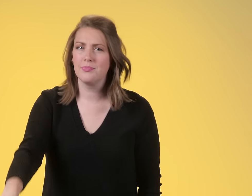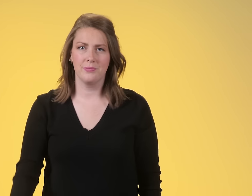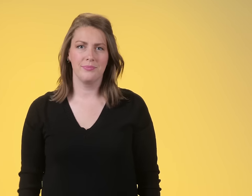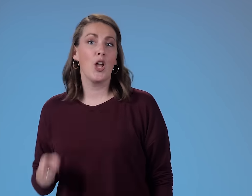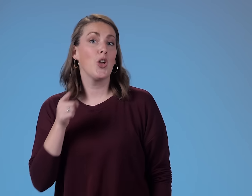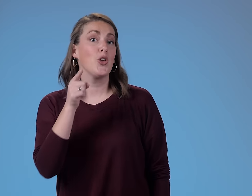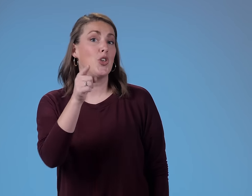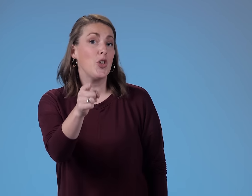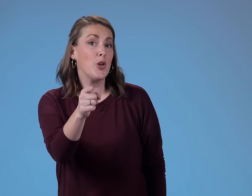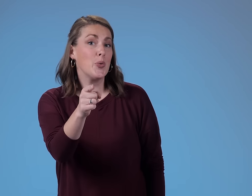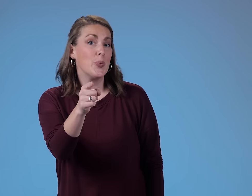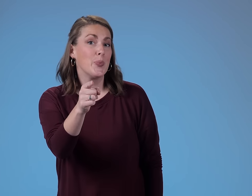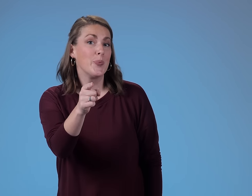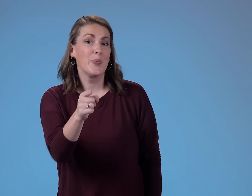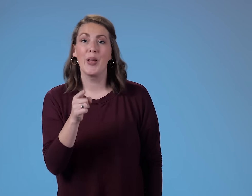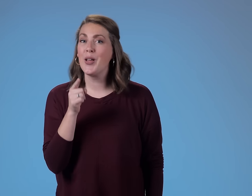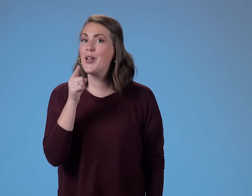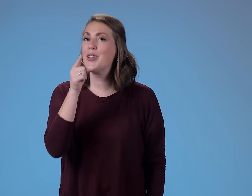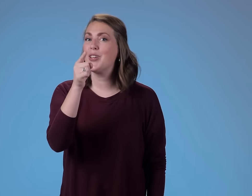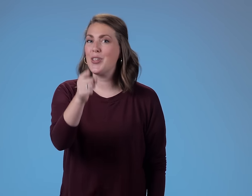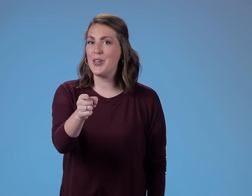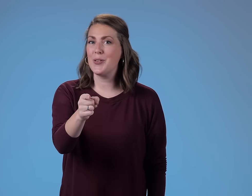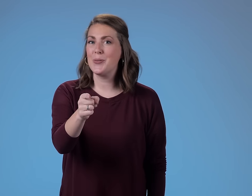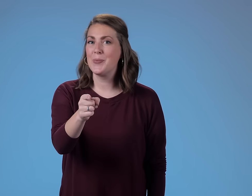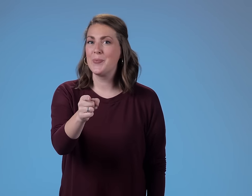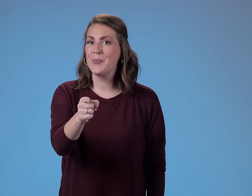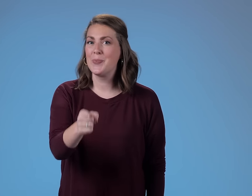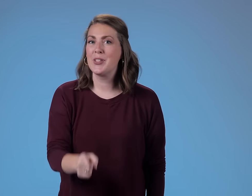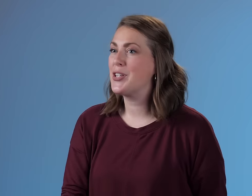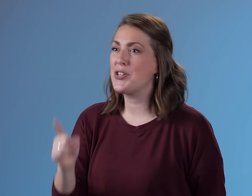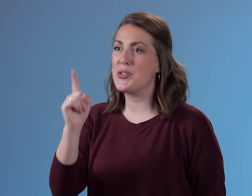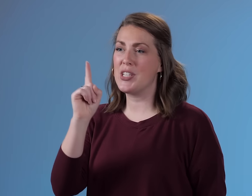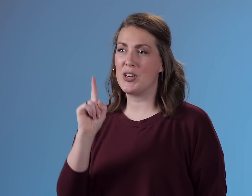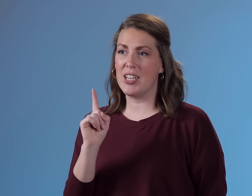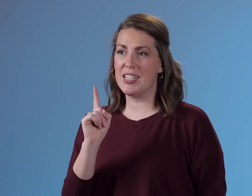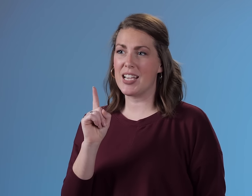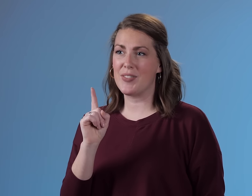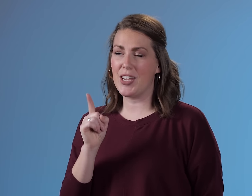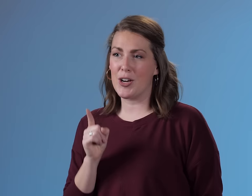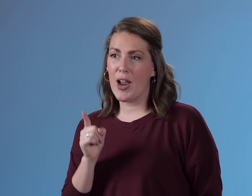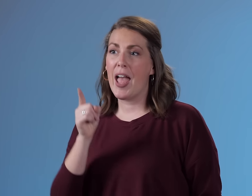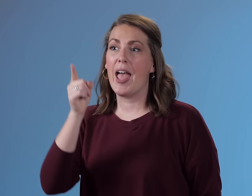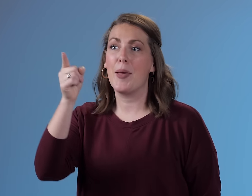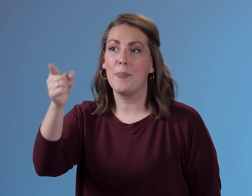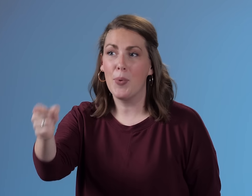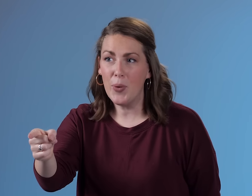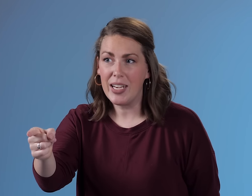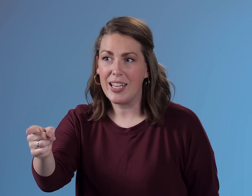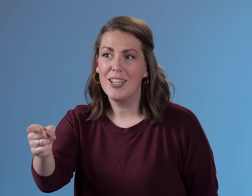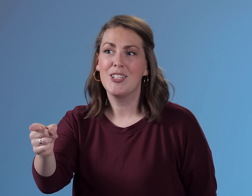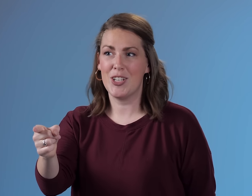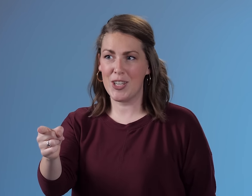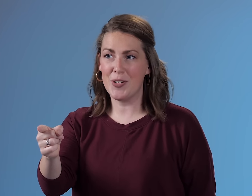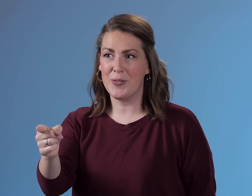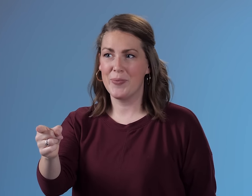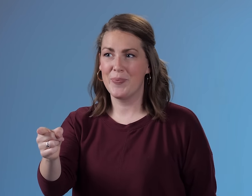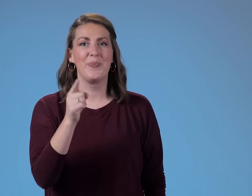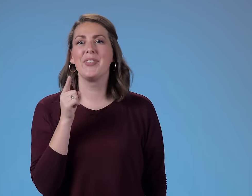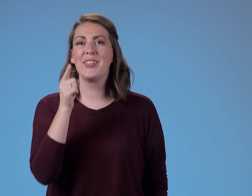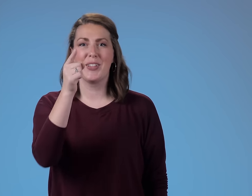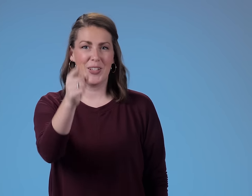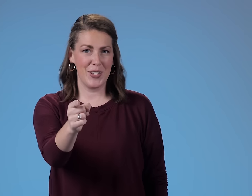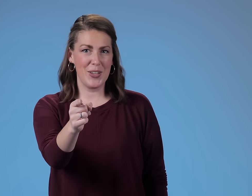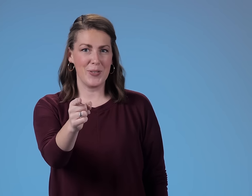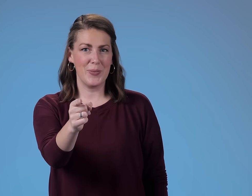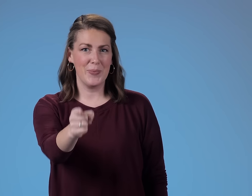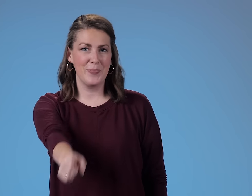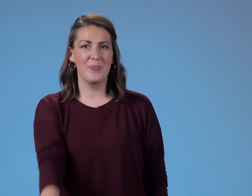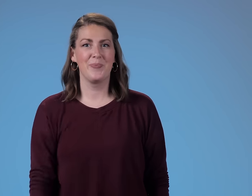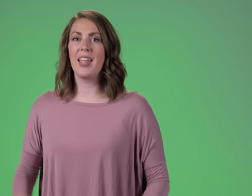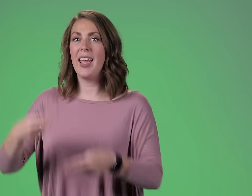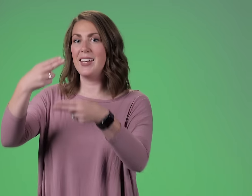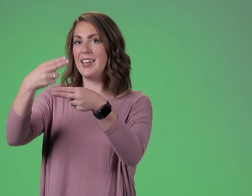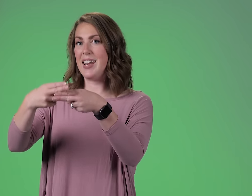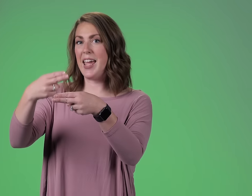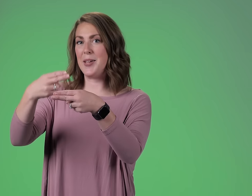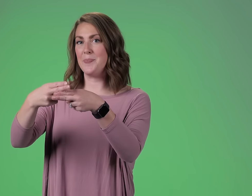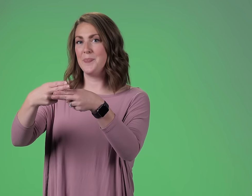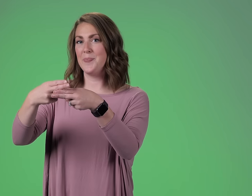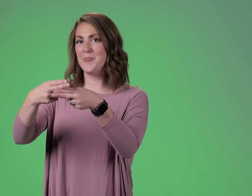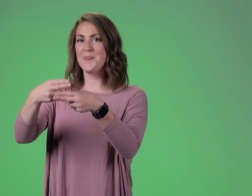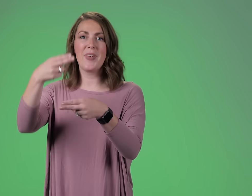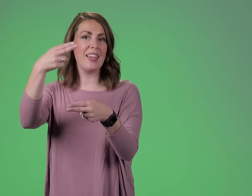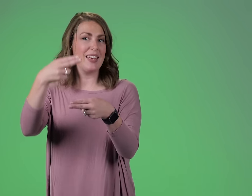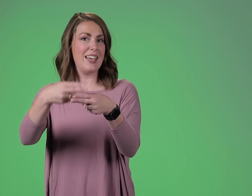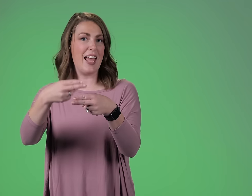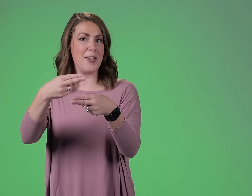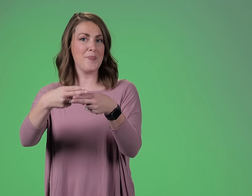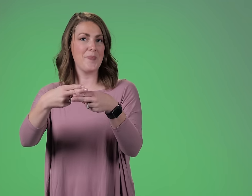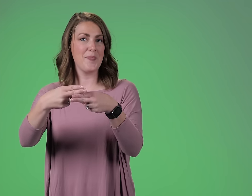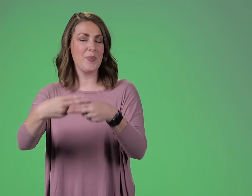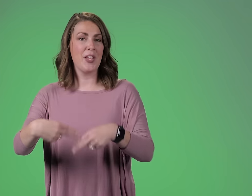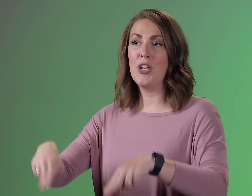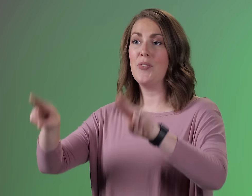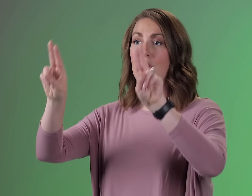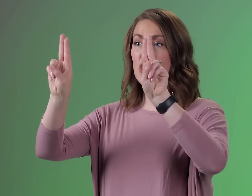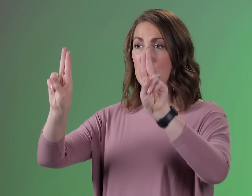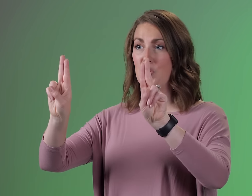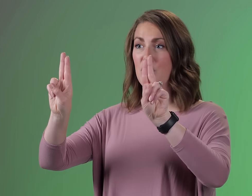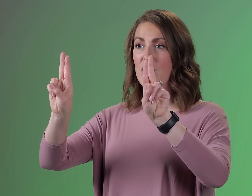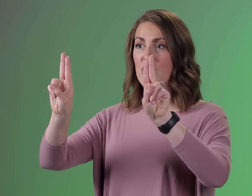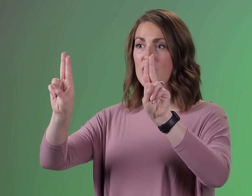breathing 'live'. A-S-L or American Sign Language 'ASL'. 'Bathroom, bathroom',